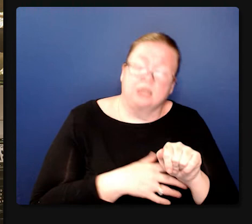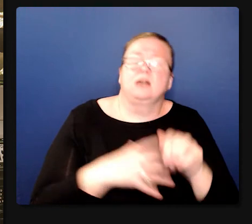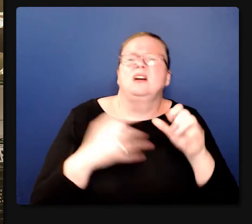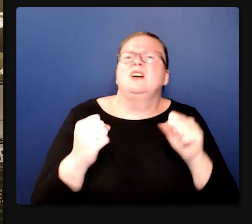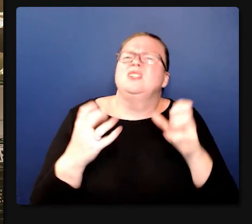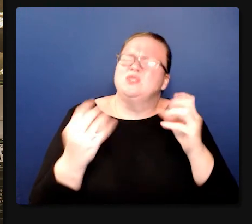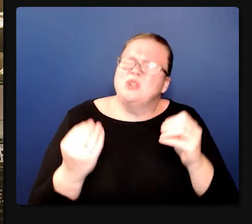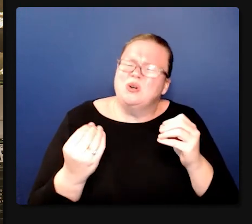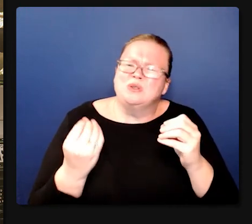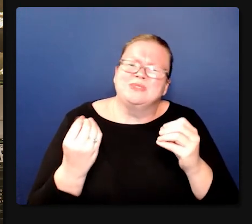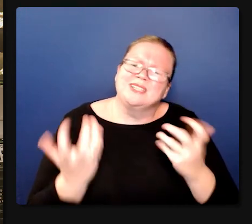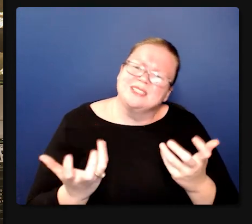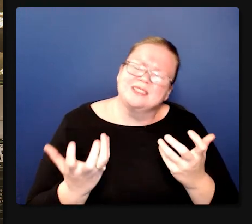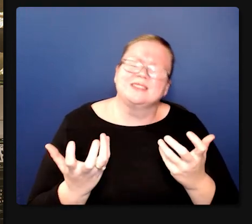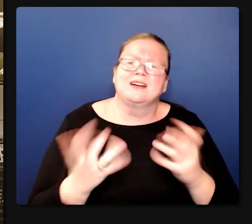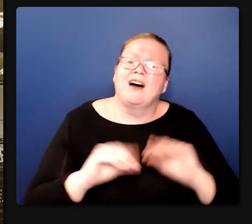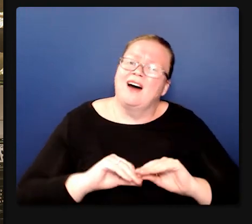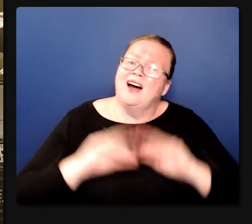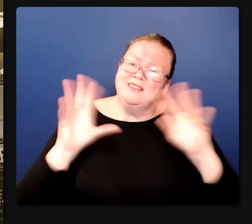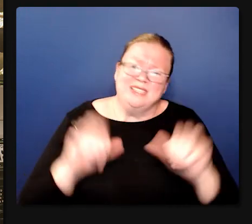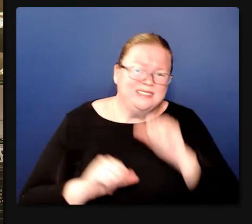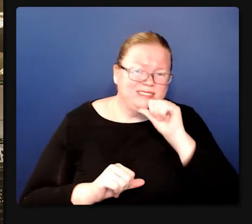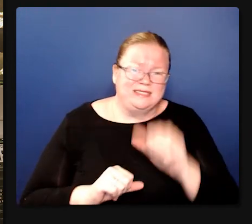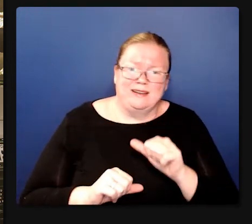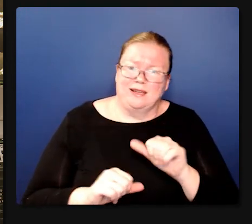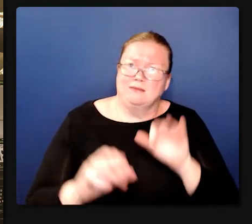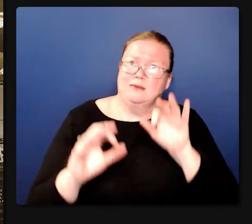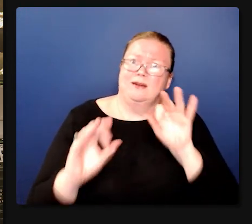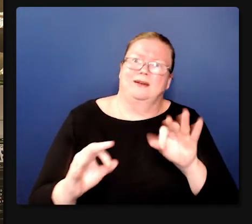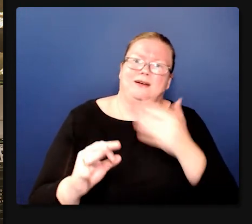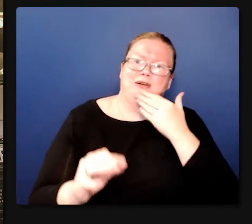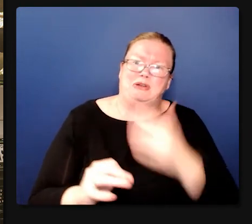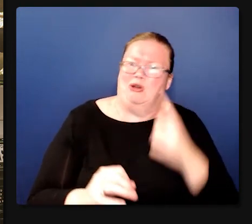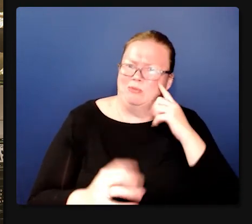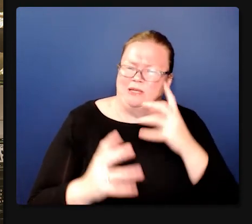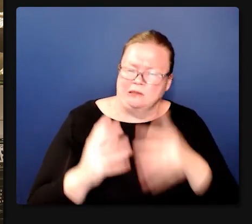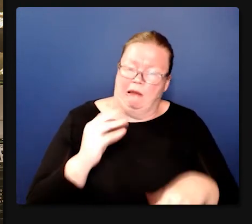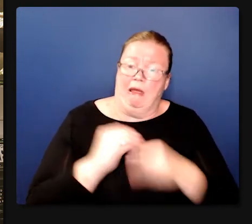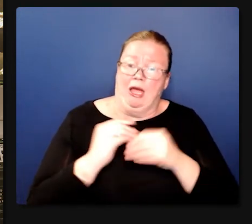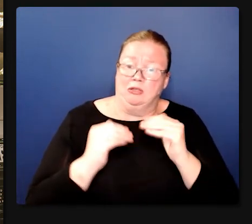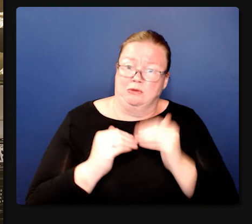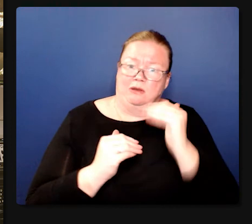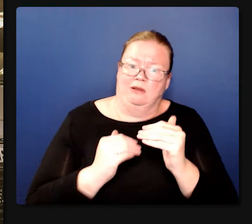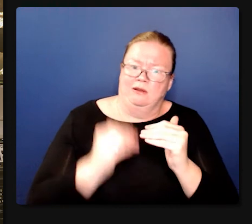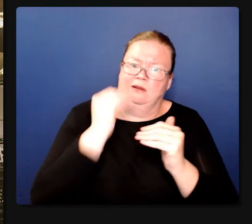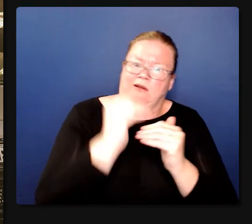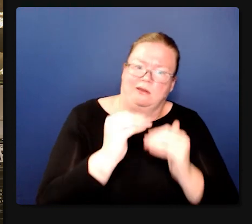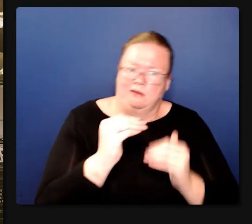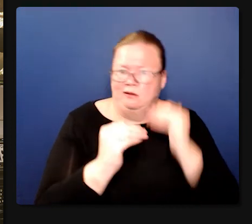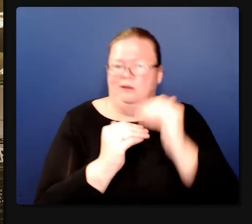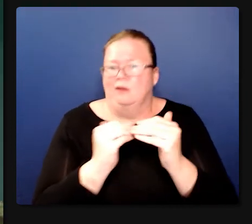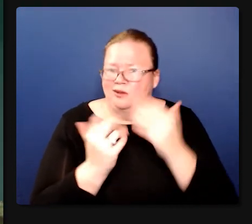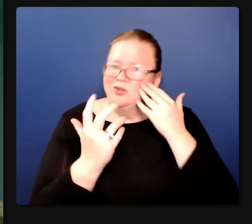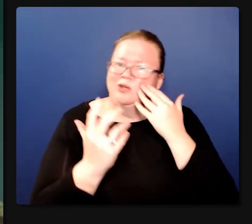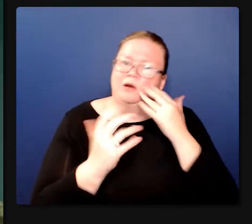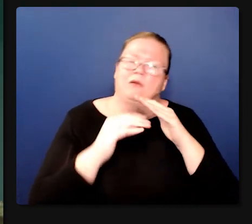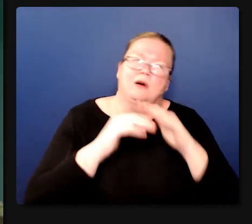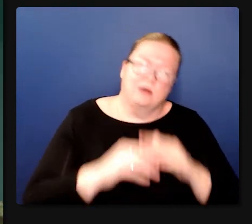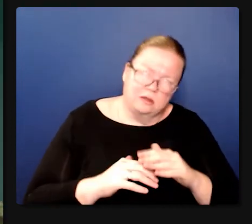So that is obviously not ideal because there is an extra step in the middle, which we would like to avoid. It would save costs,